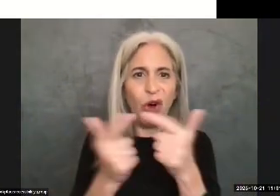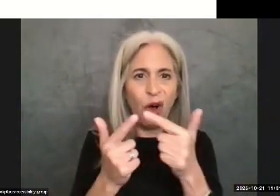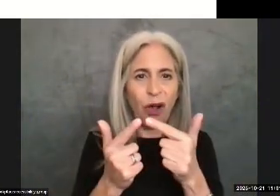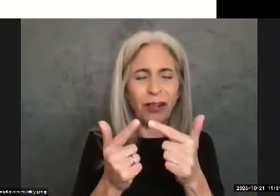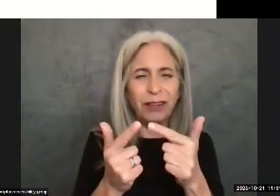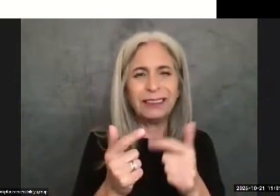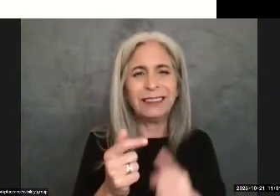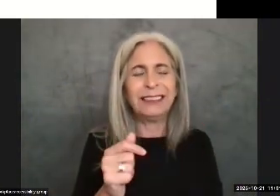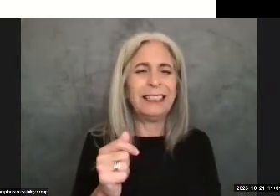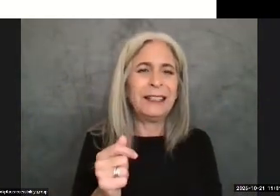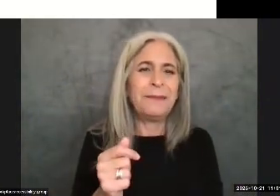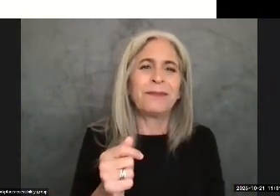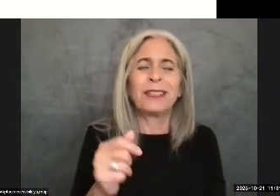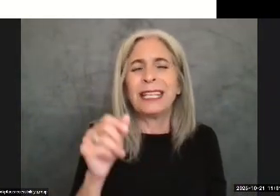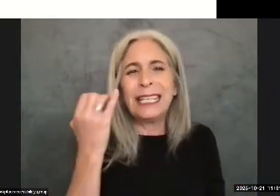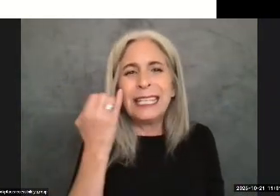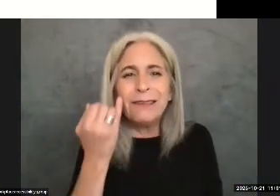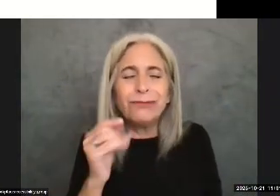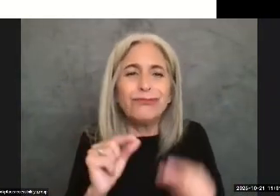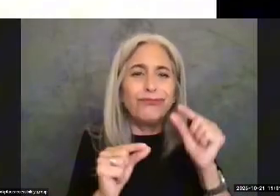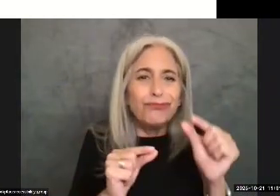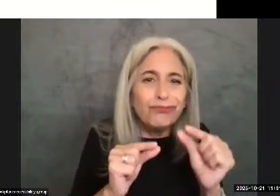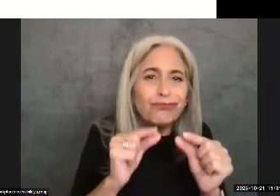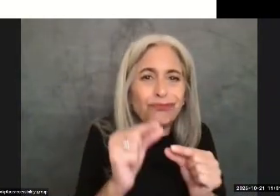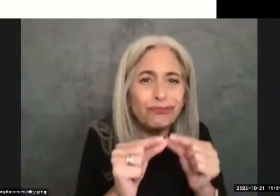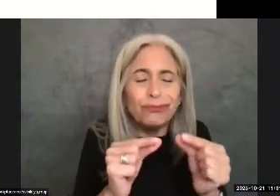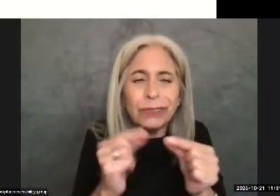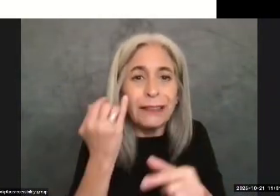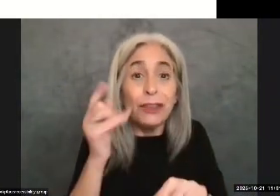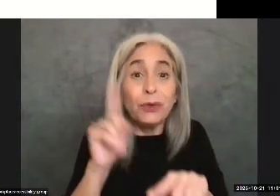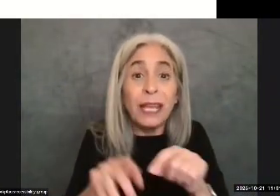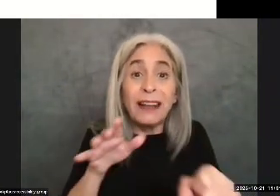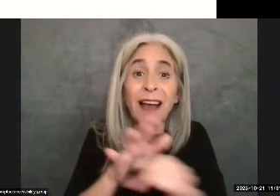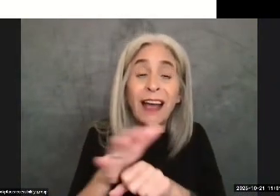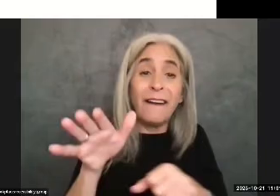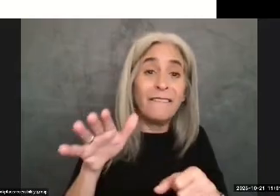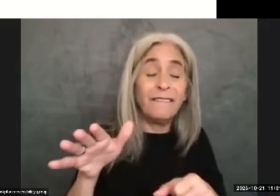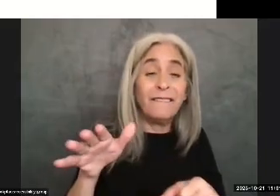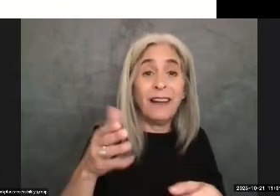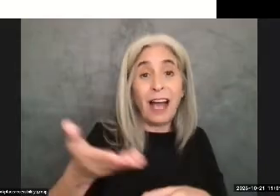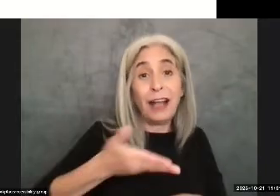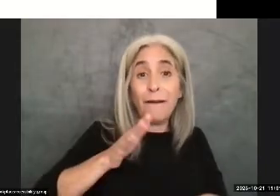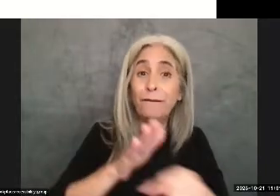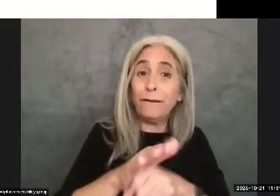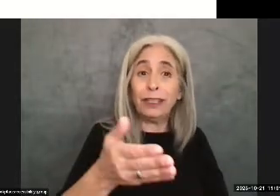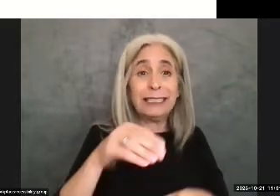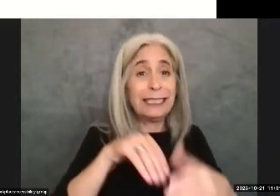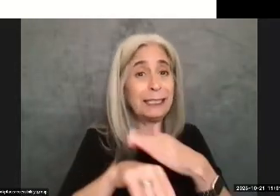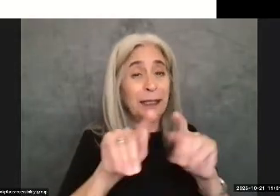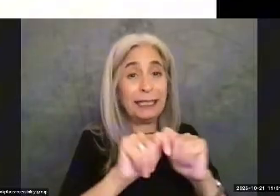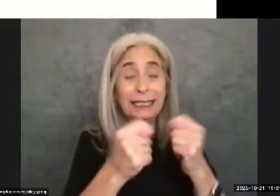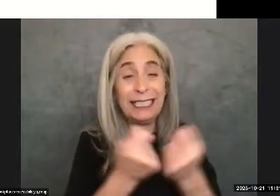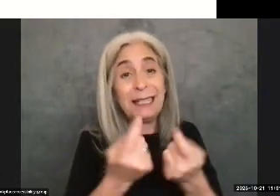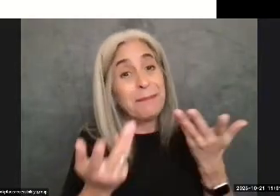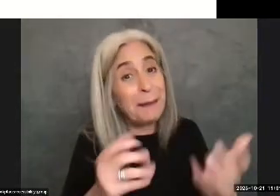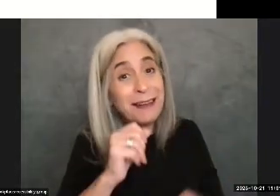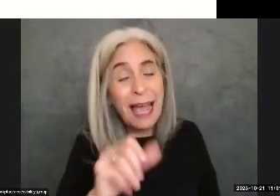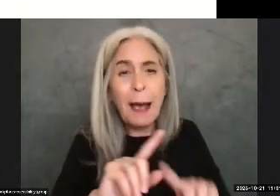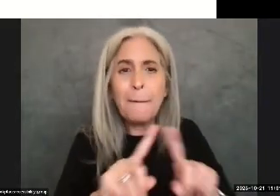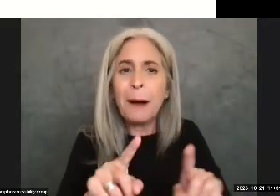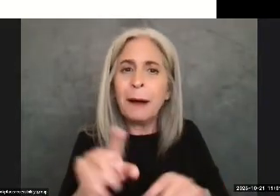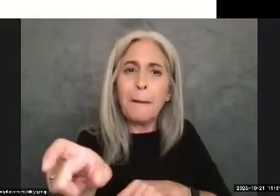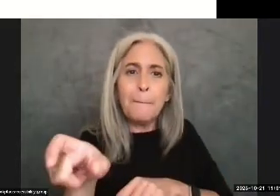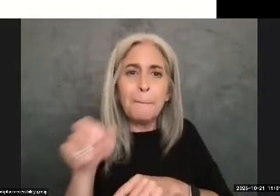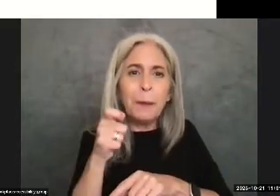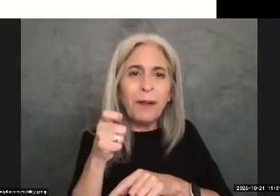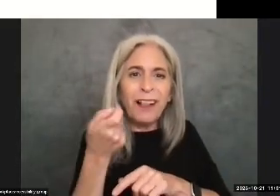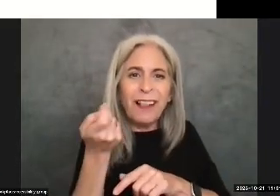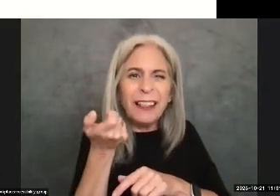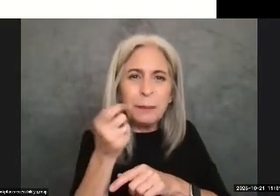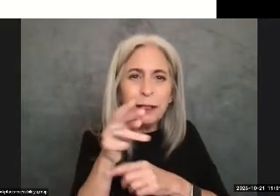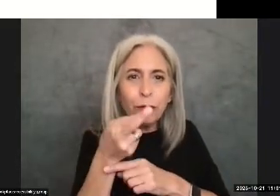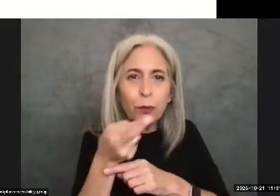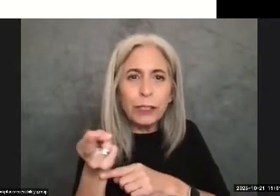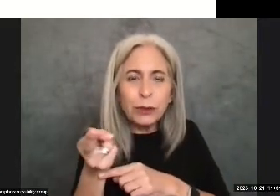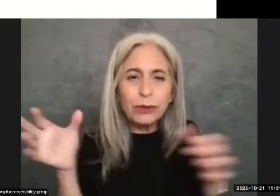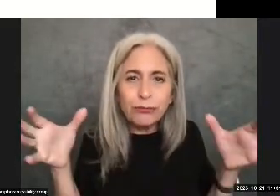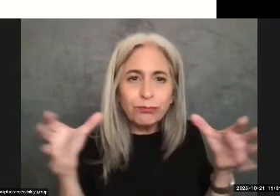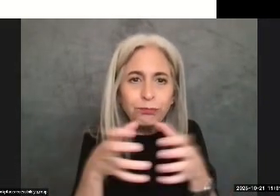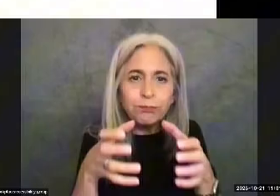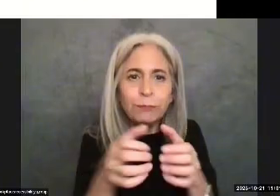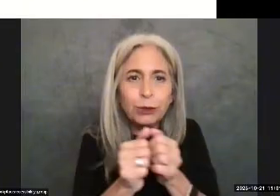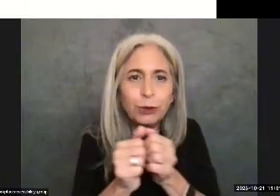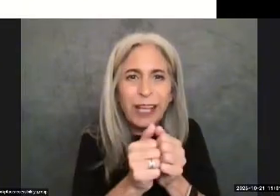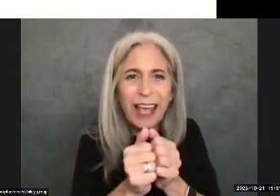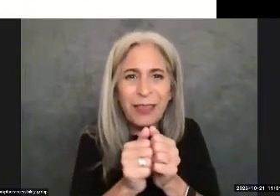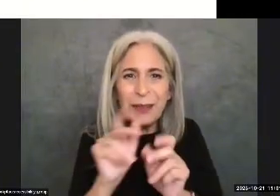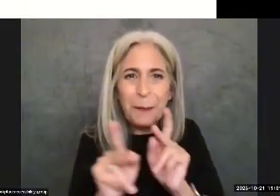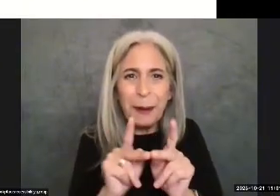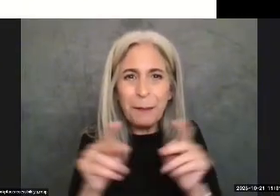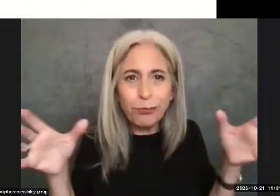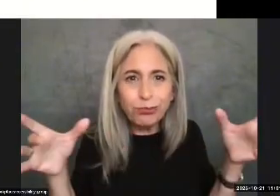Kathleen DeForest: There's always gonna be little nooks and crannies, and even if you can't hire an entire accessibility team, chances are there's spots where you could pull just a little bit of resources and sort of gather them together.